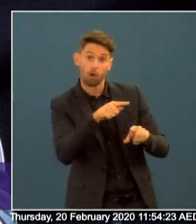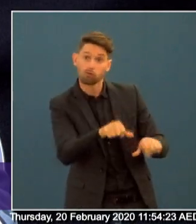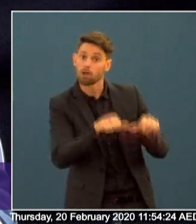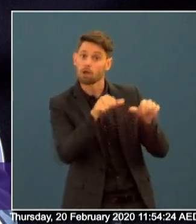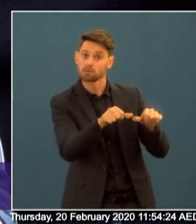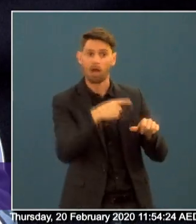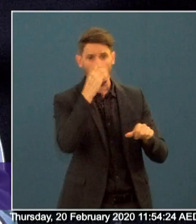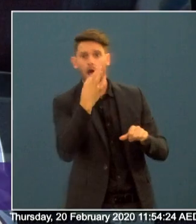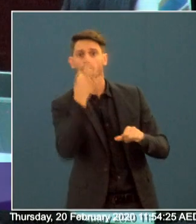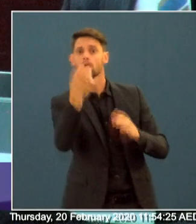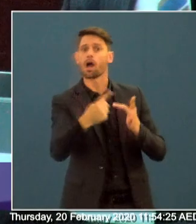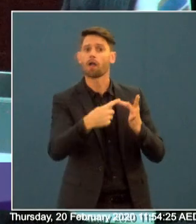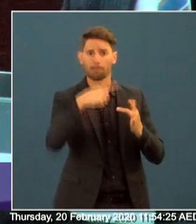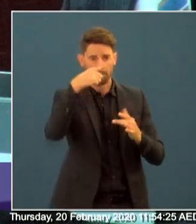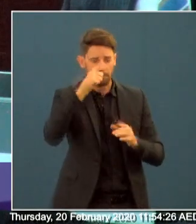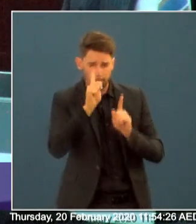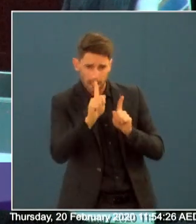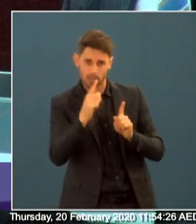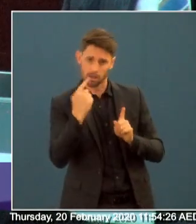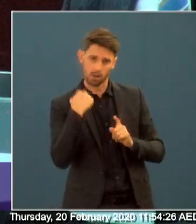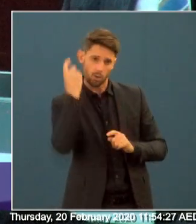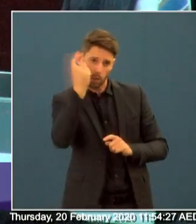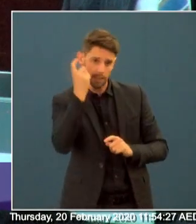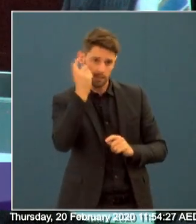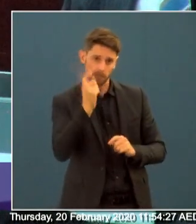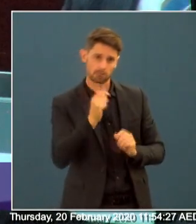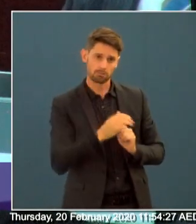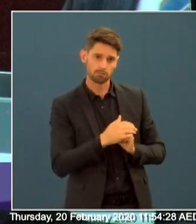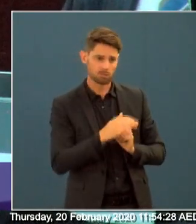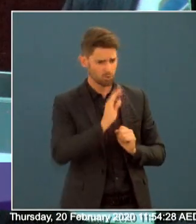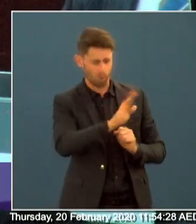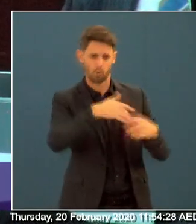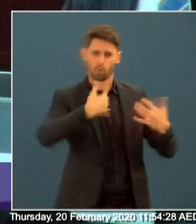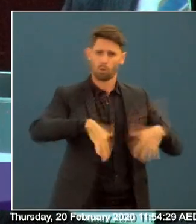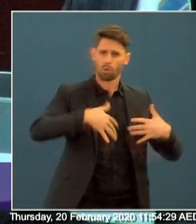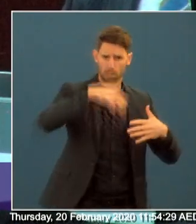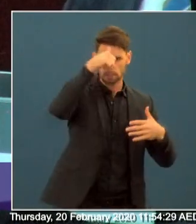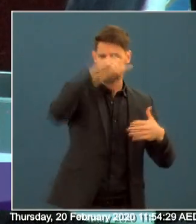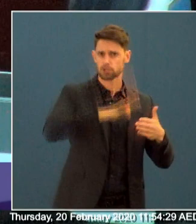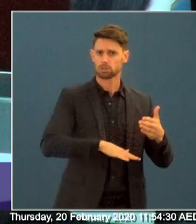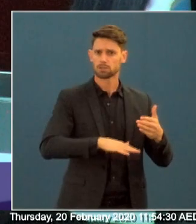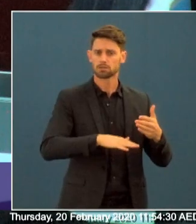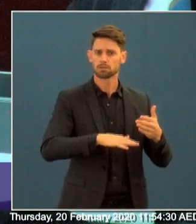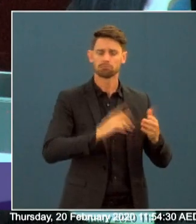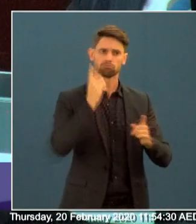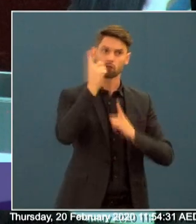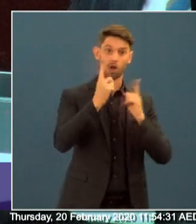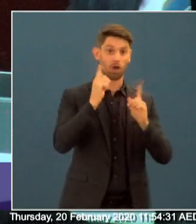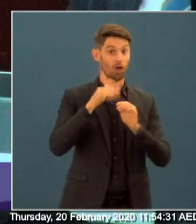And that is that, as far as you are aware — again, coming back to the question of the interconnection and the integration